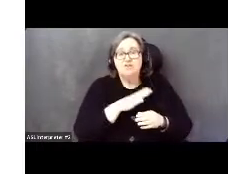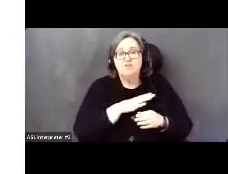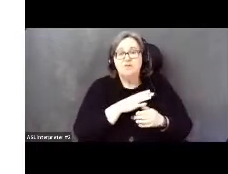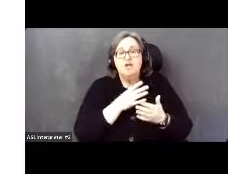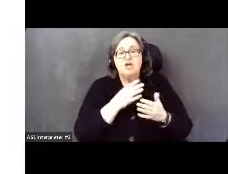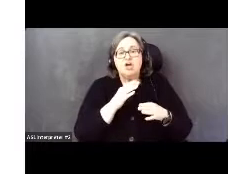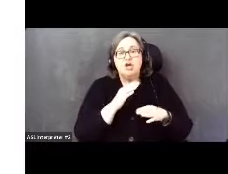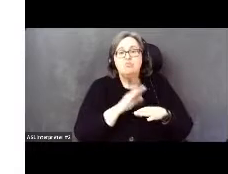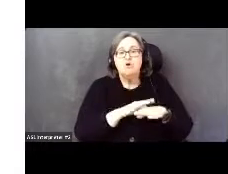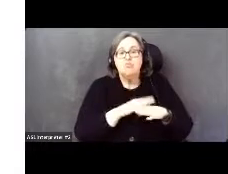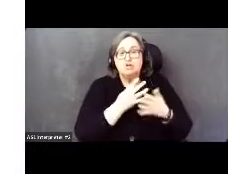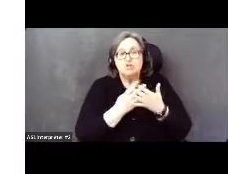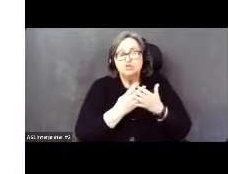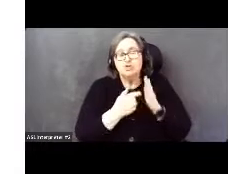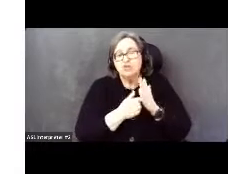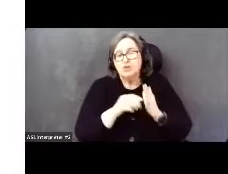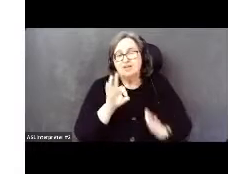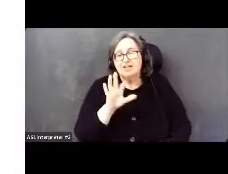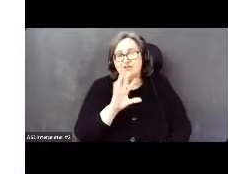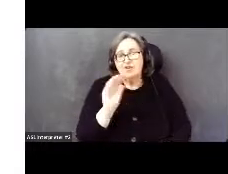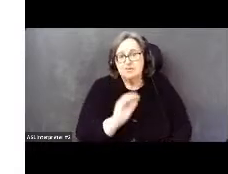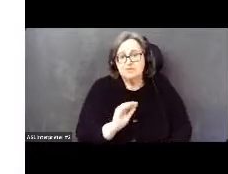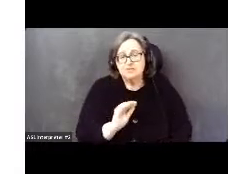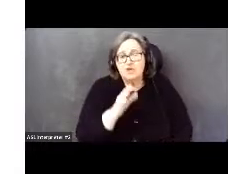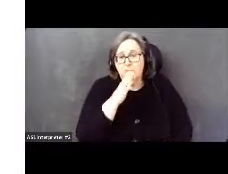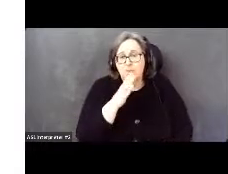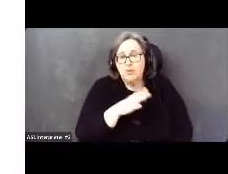demonstrated 95% of those women had at